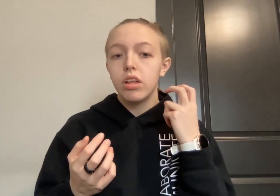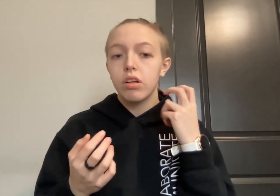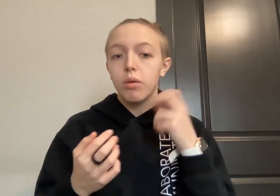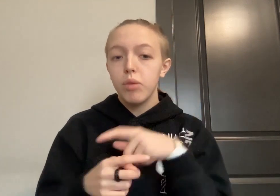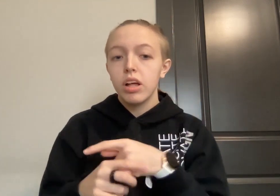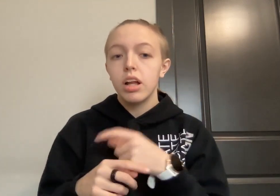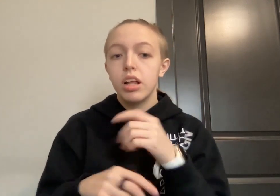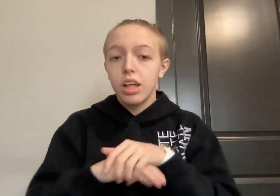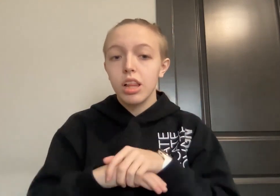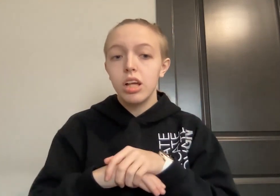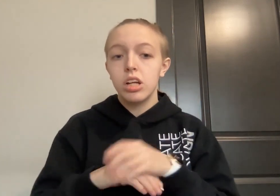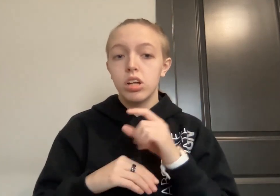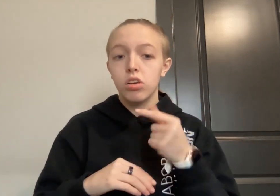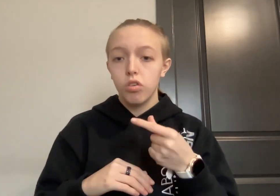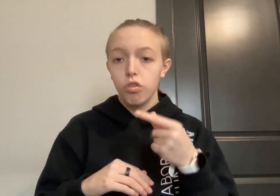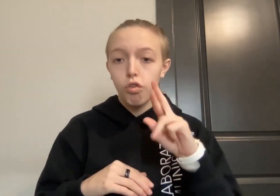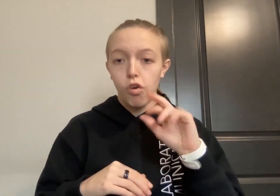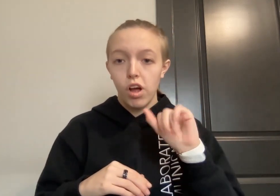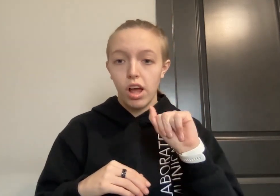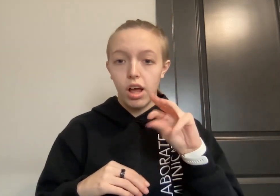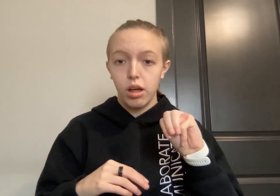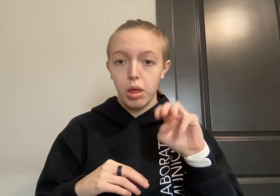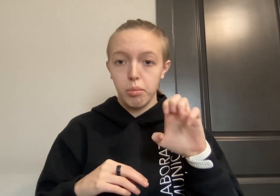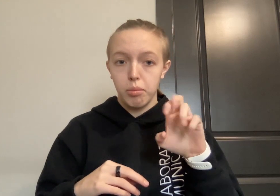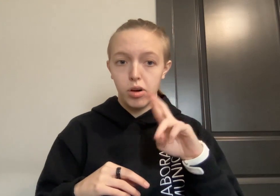complicated English grammar and